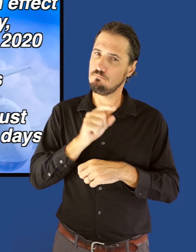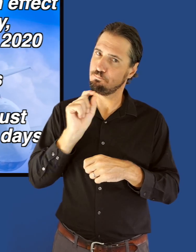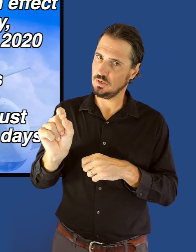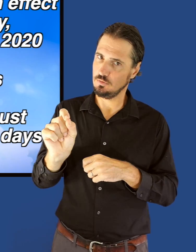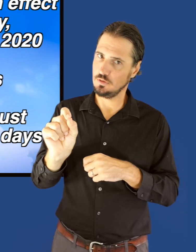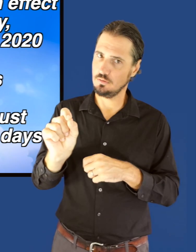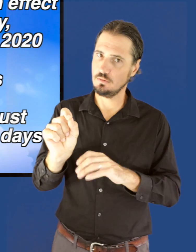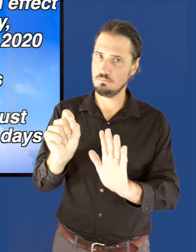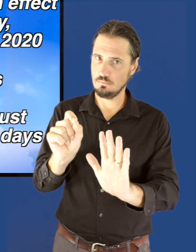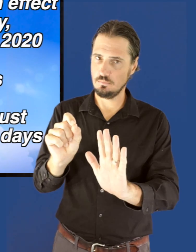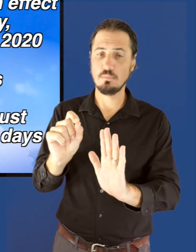14 days.